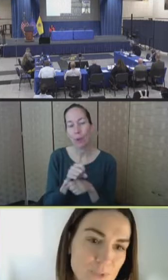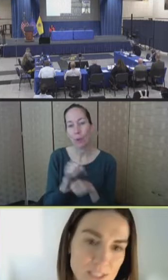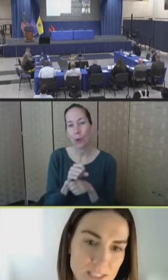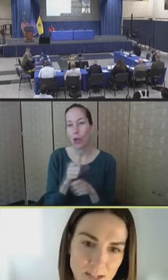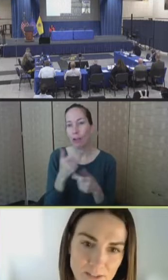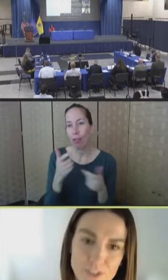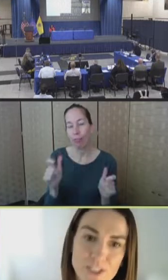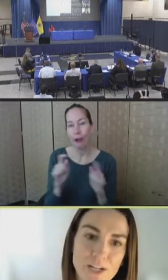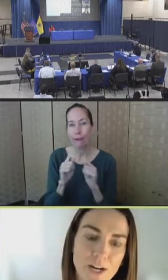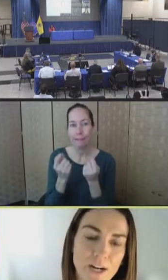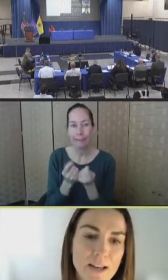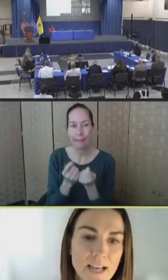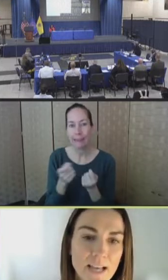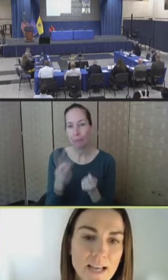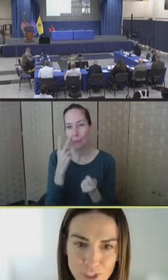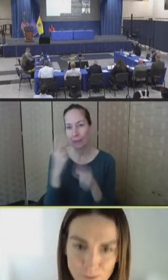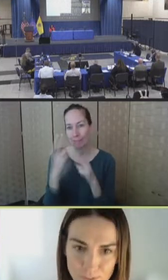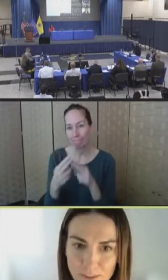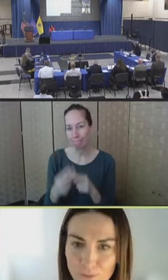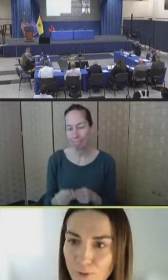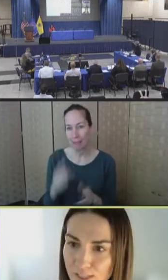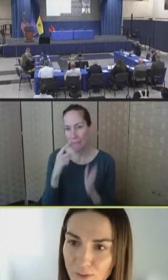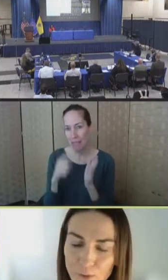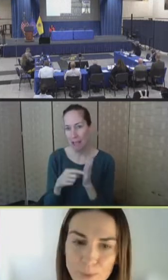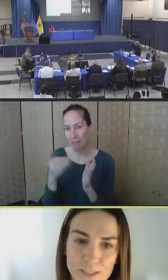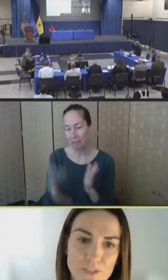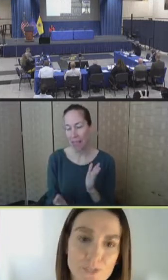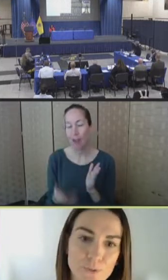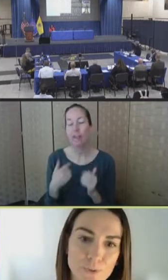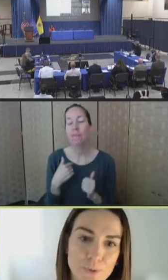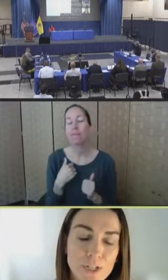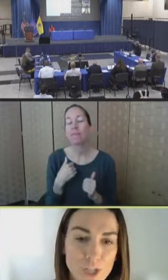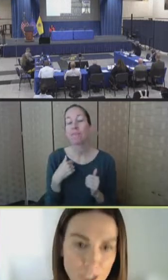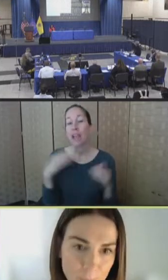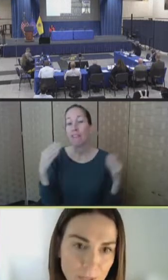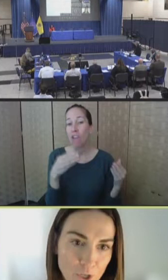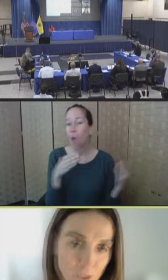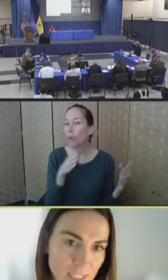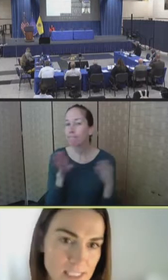you see acknowledged here. And I'll be shifting the focus a little bit to talk about COVID-19